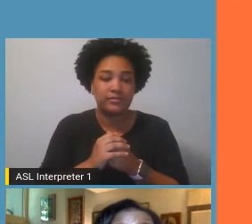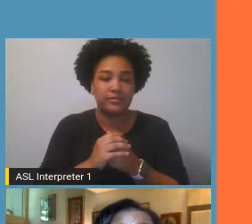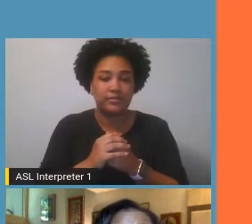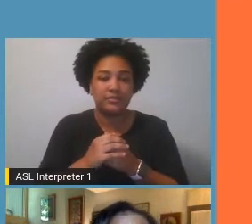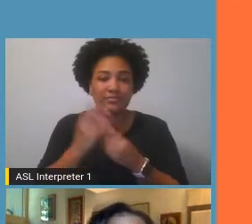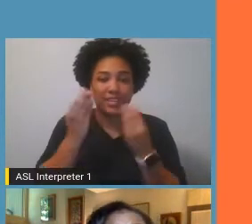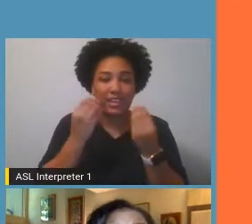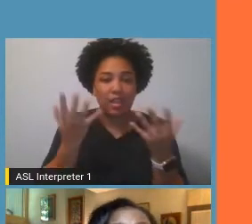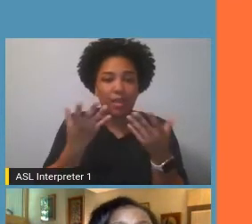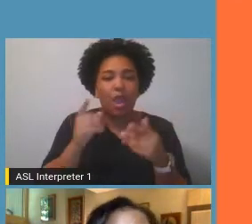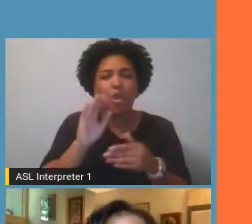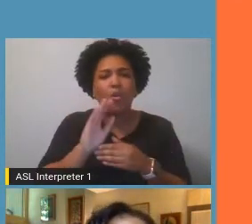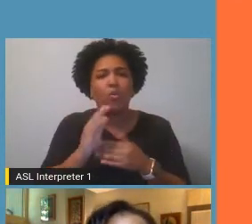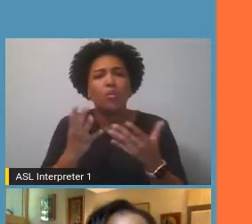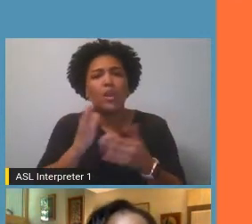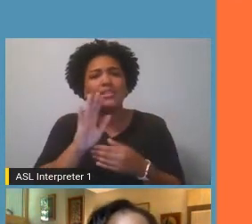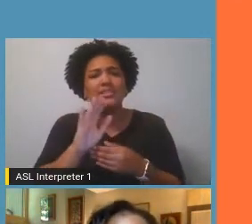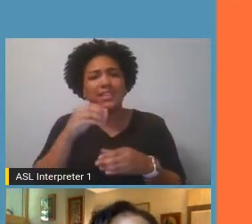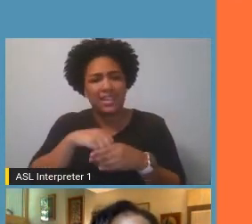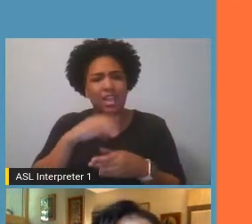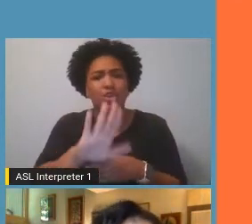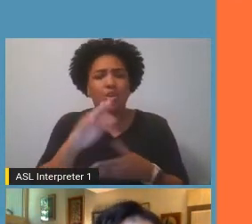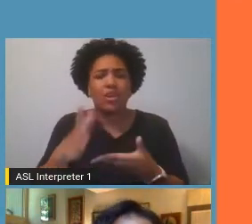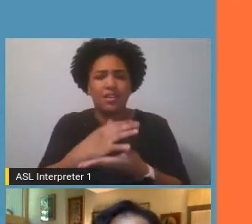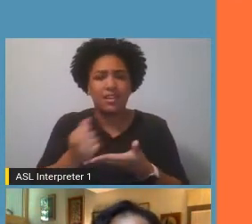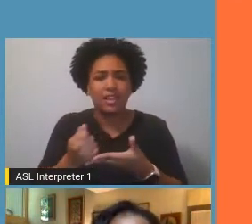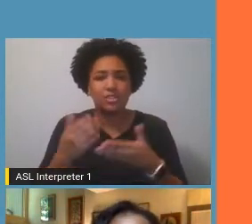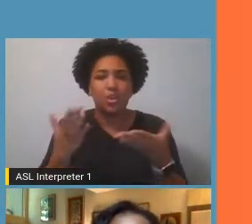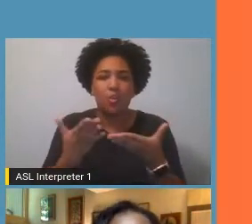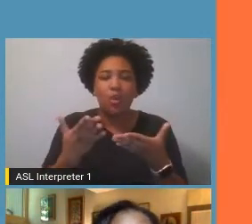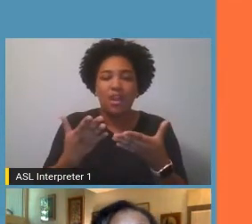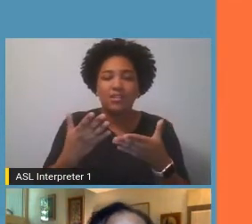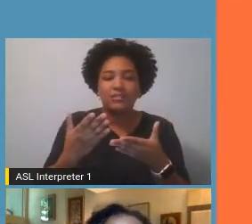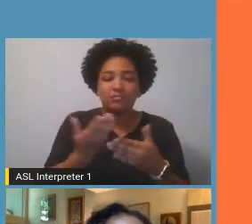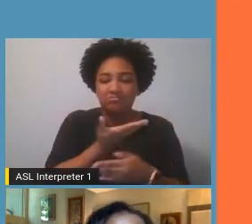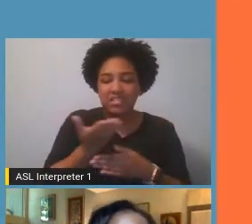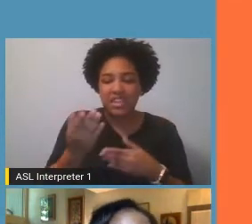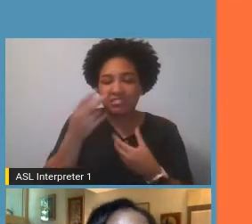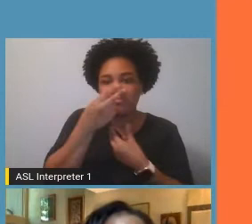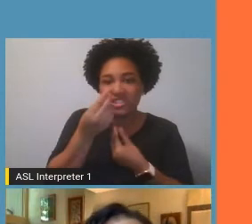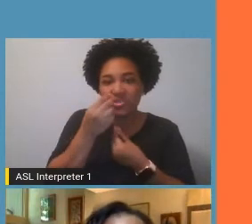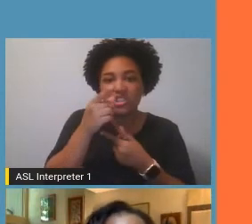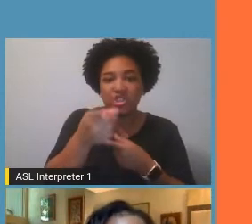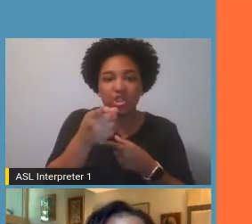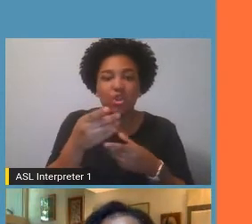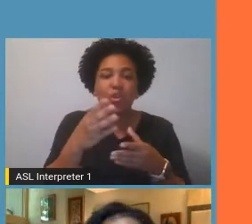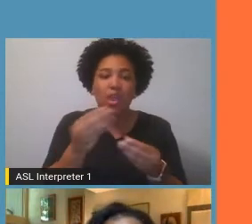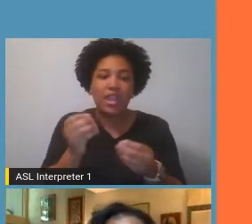You can determine which items are of interest to your patrons, prioritize them according to